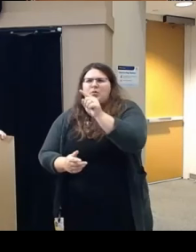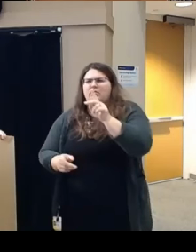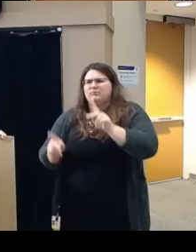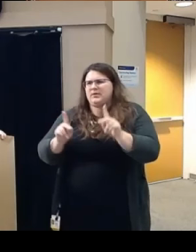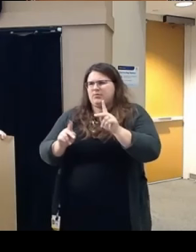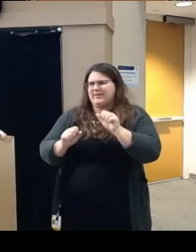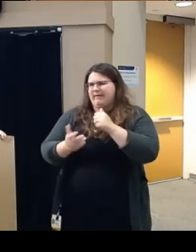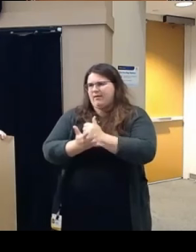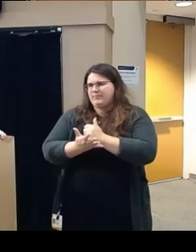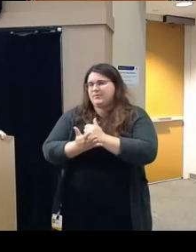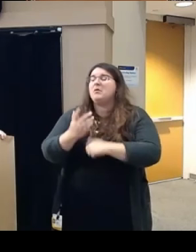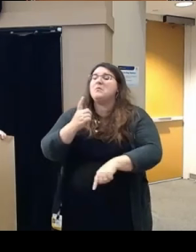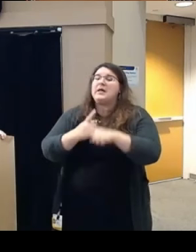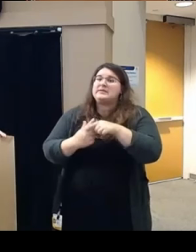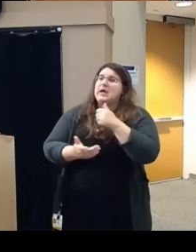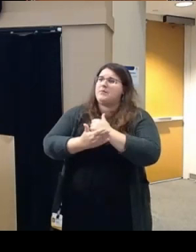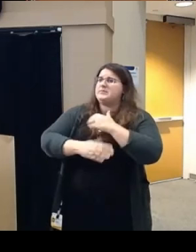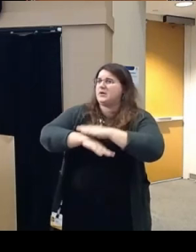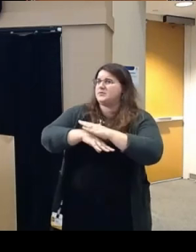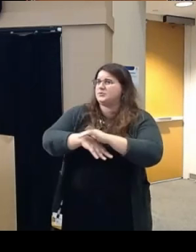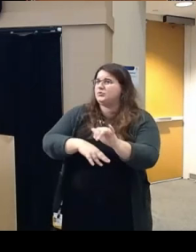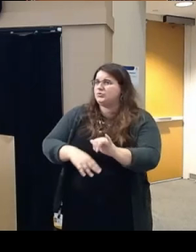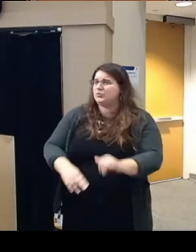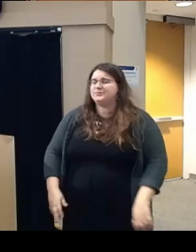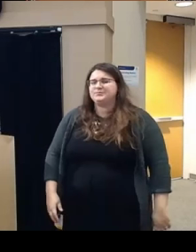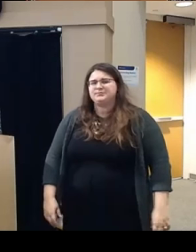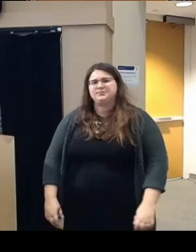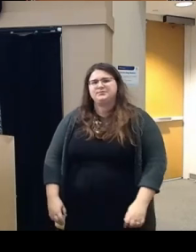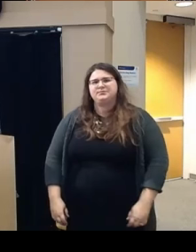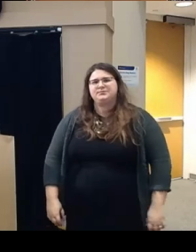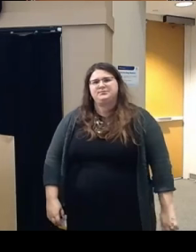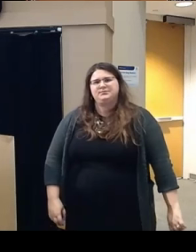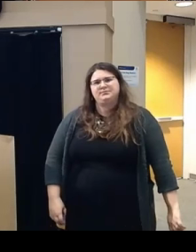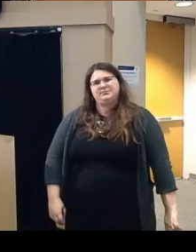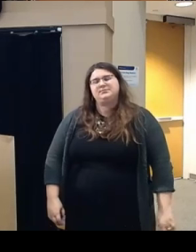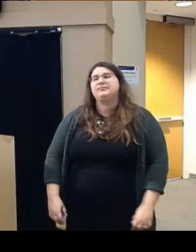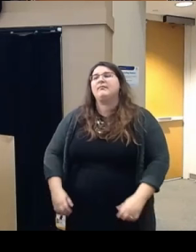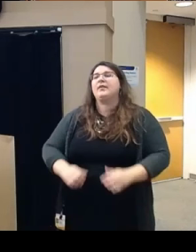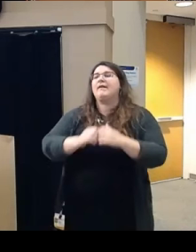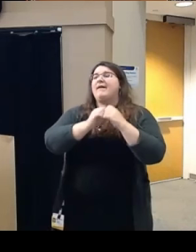desk but another feature that will be available at least for the first week after we go live is